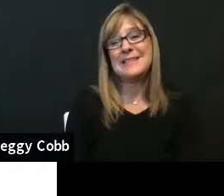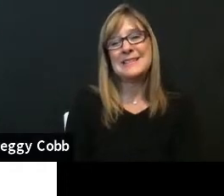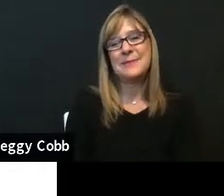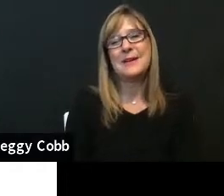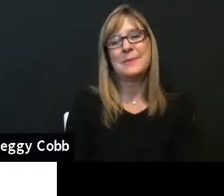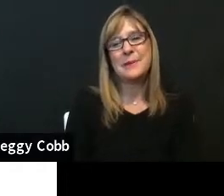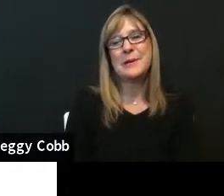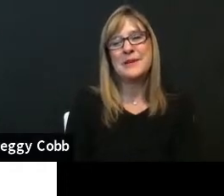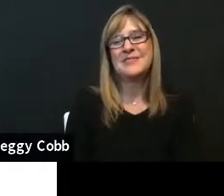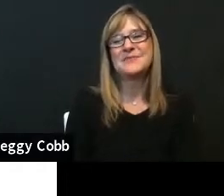to get it back up and going.